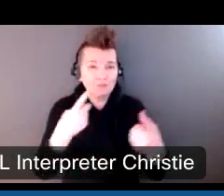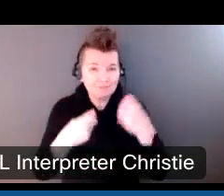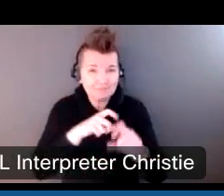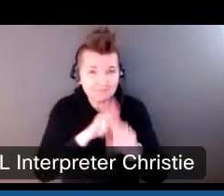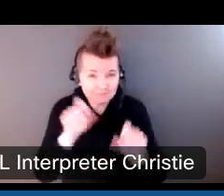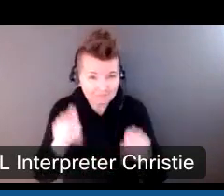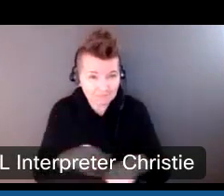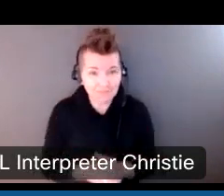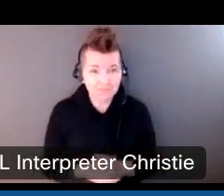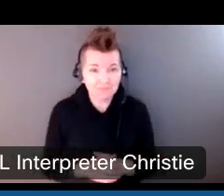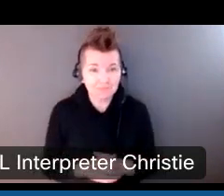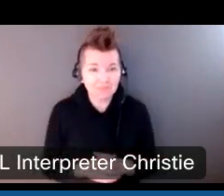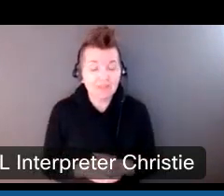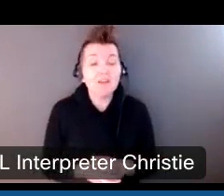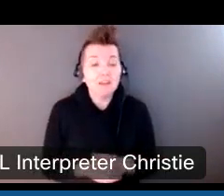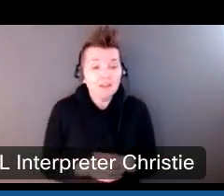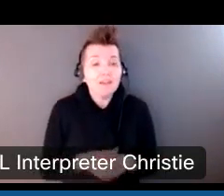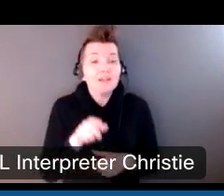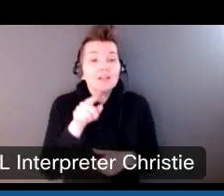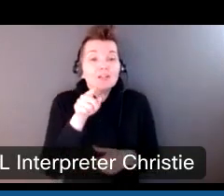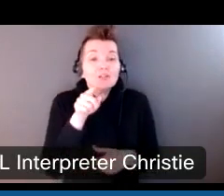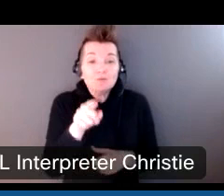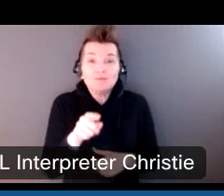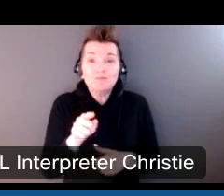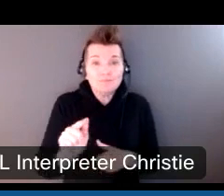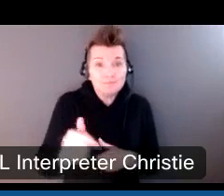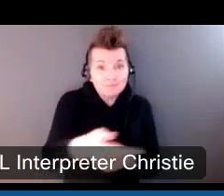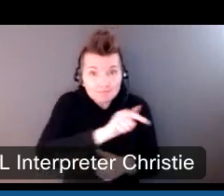There will be other opportunities to engage after our town hall tonight.